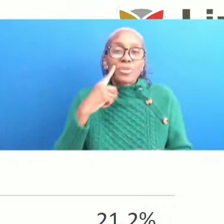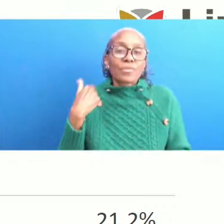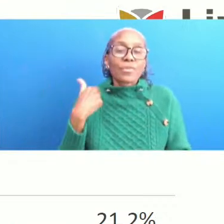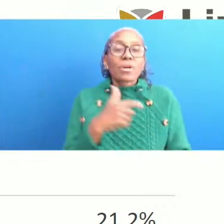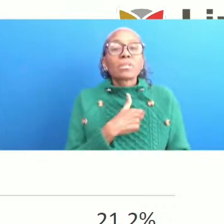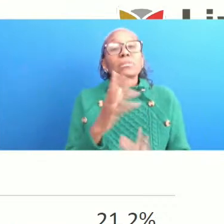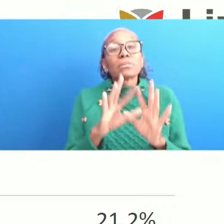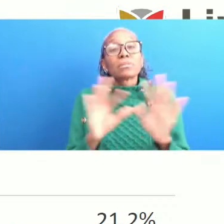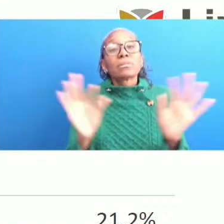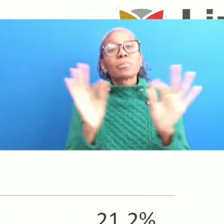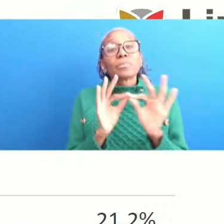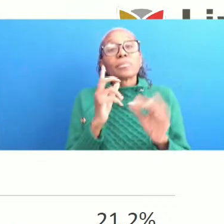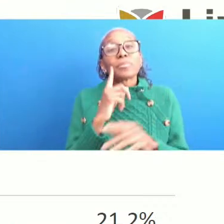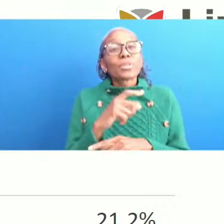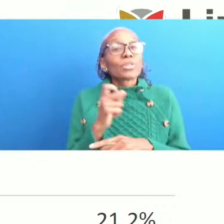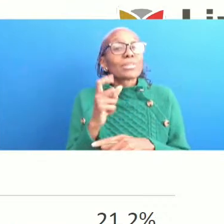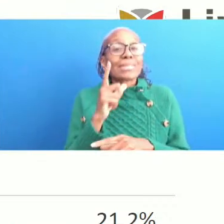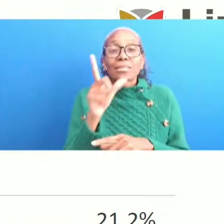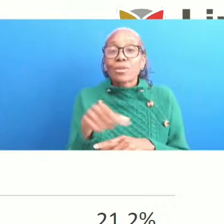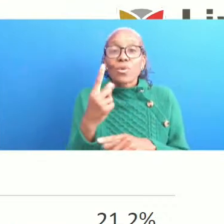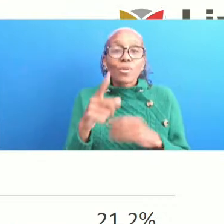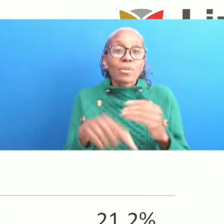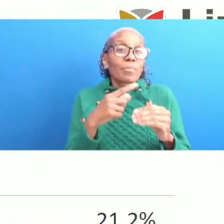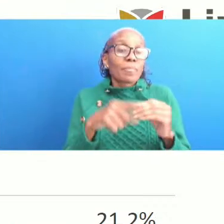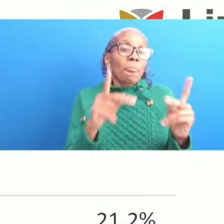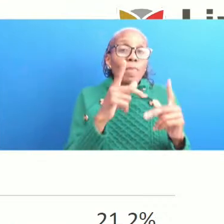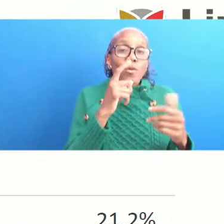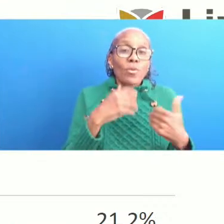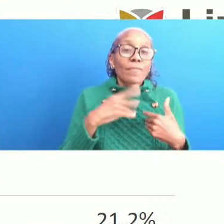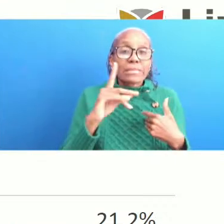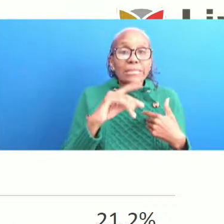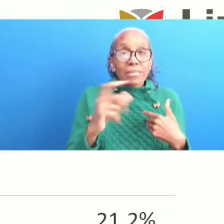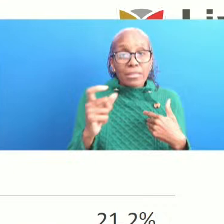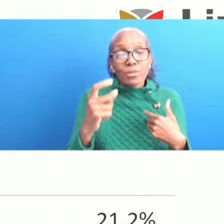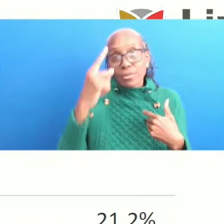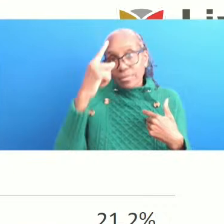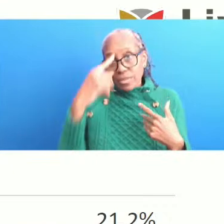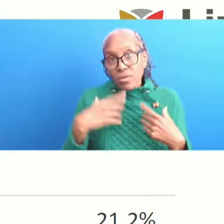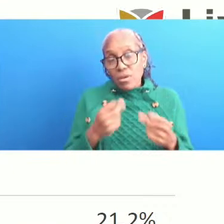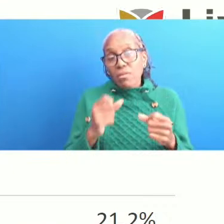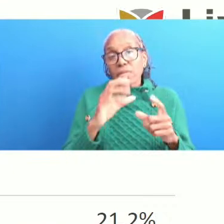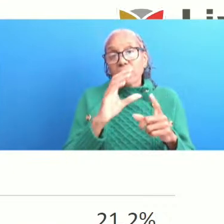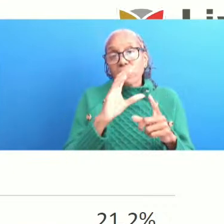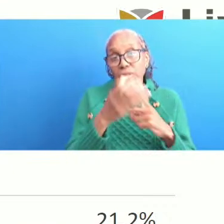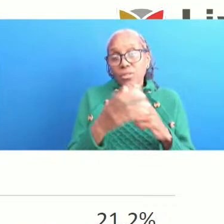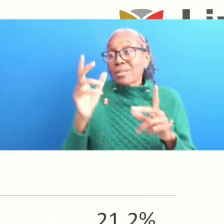REMAINS AN OPPORTUNITY FOR US. AND I THINK THIS IS IMPORTANT